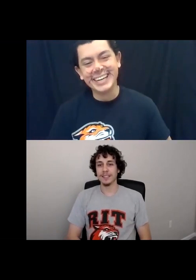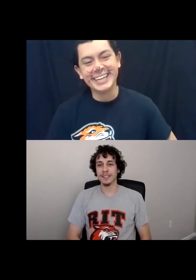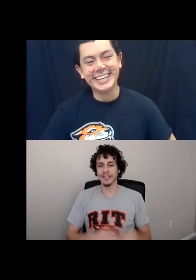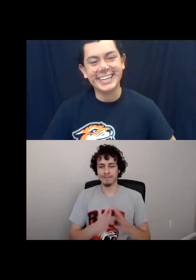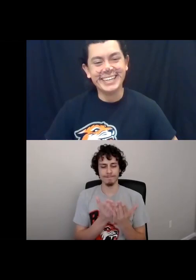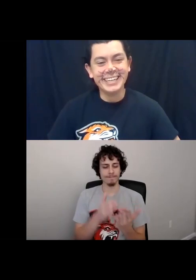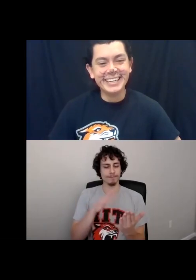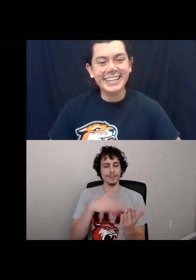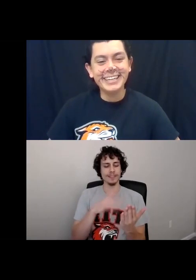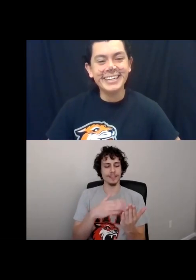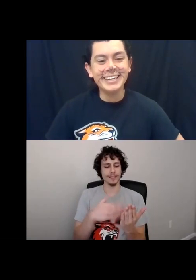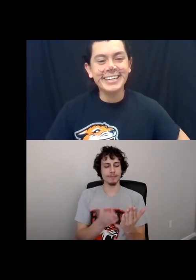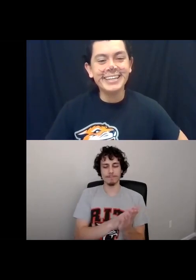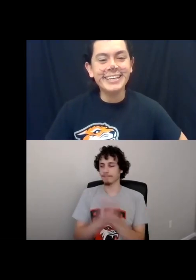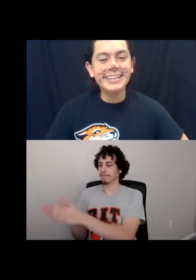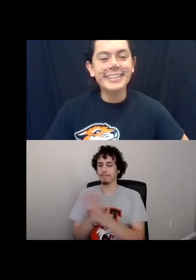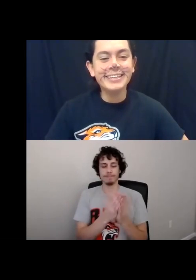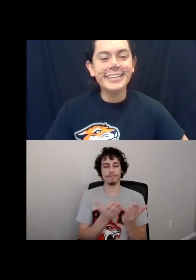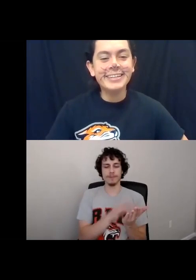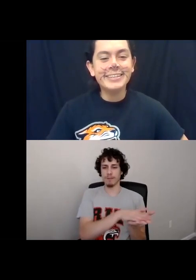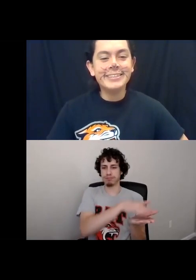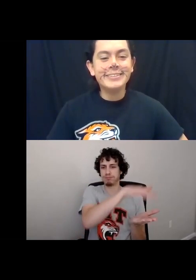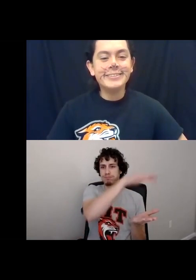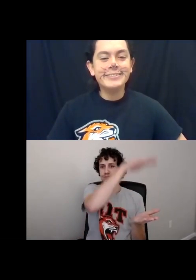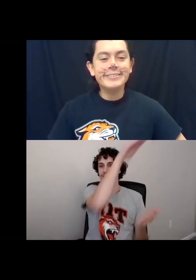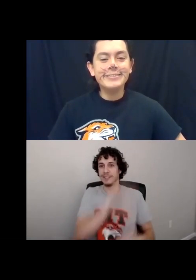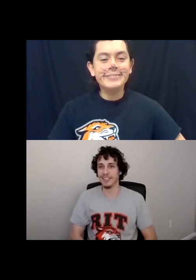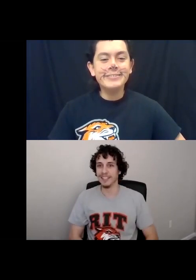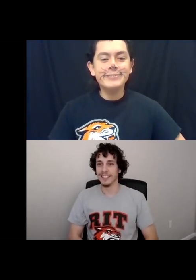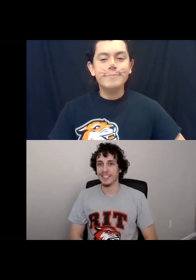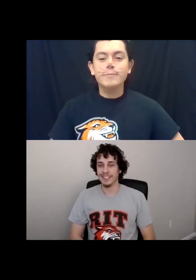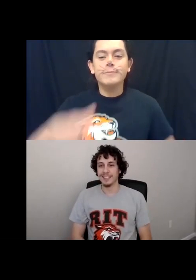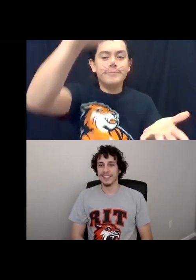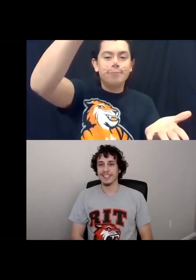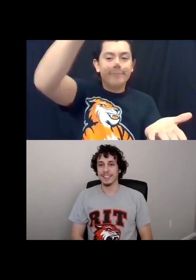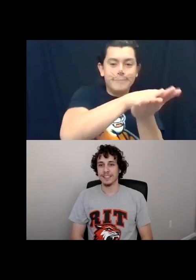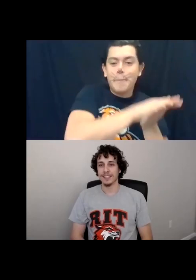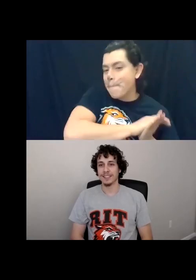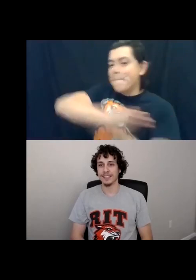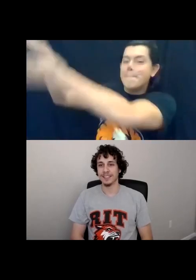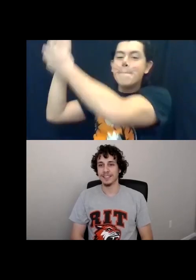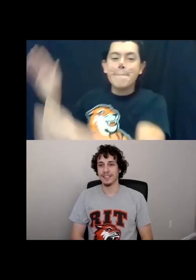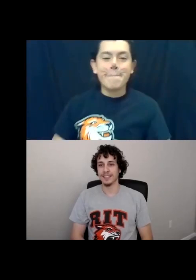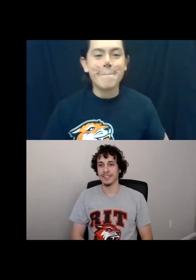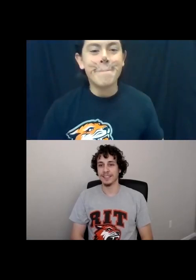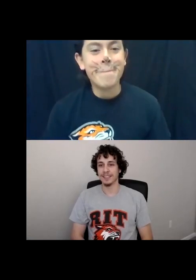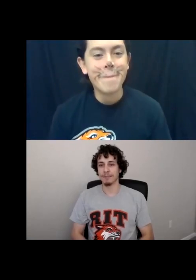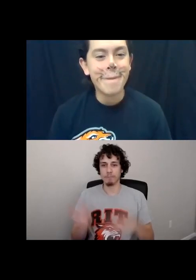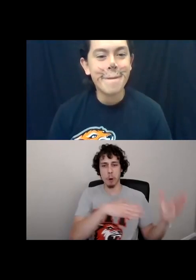Vladimir: Opening a book, painting, opening another book, painting…and creating a stack of books! Ronald: Get rid of that stack.